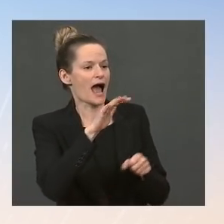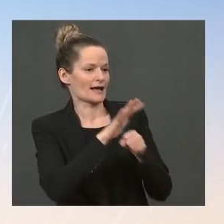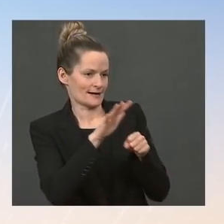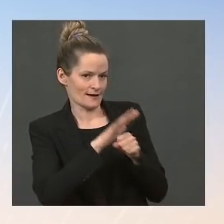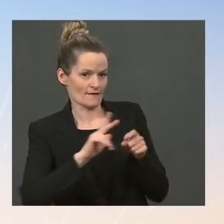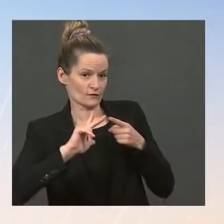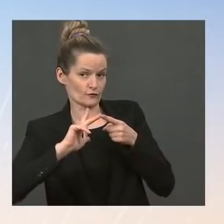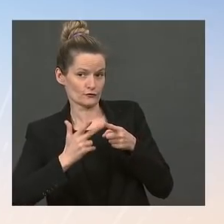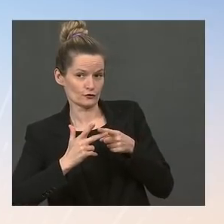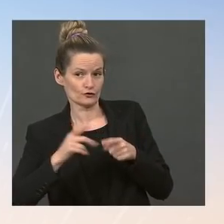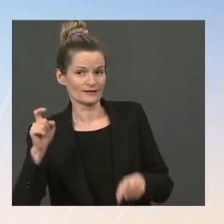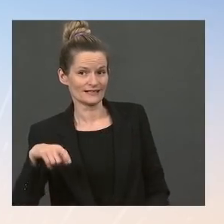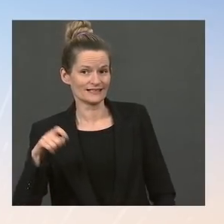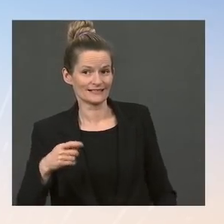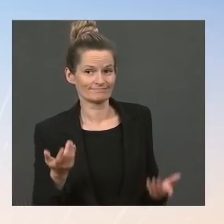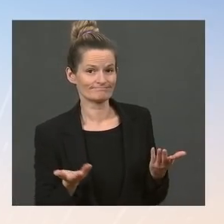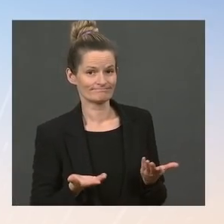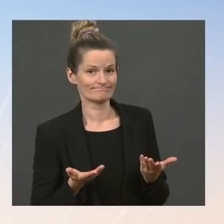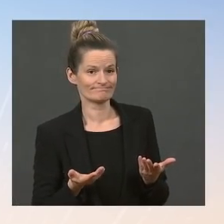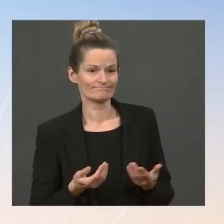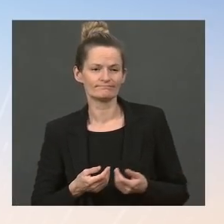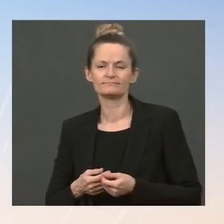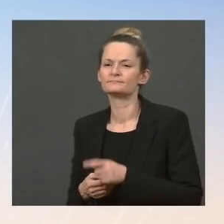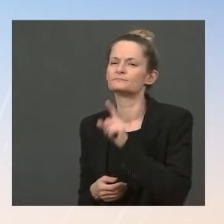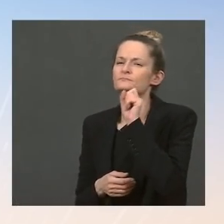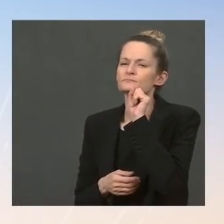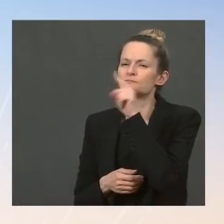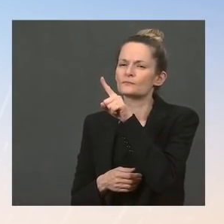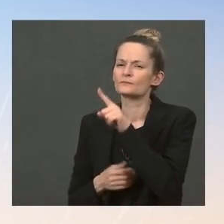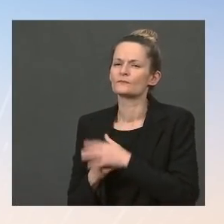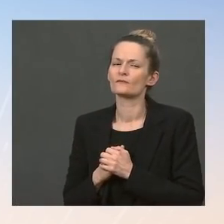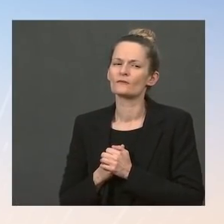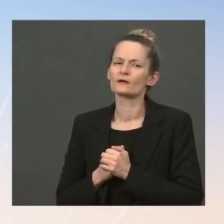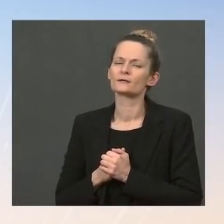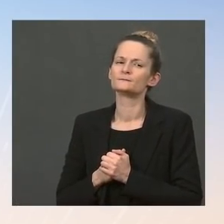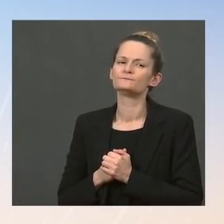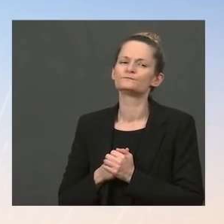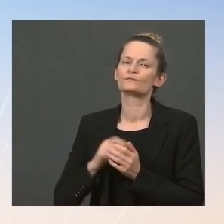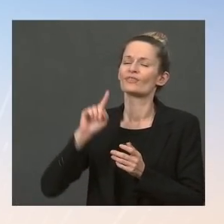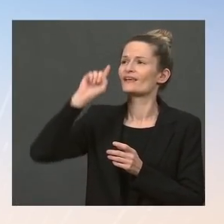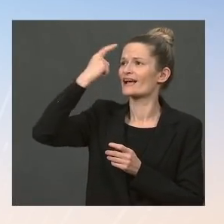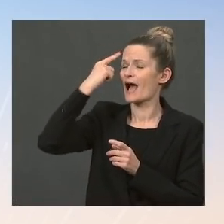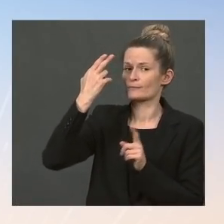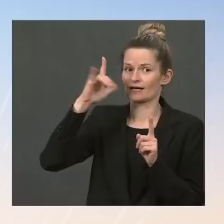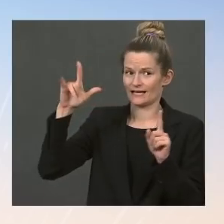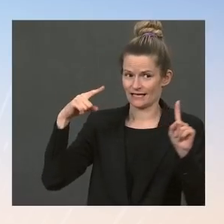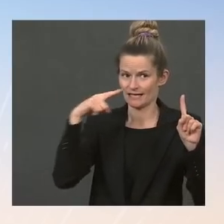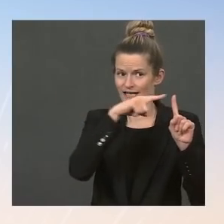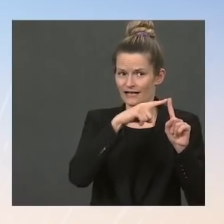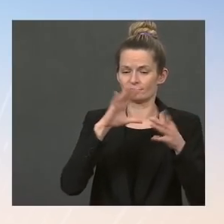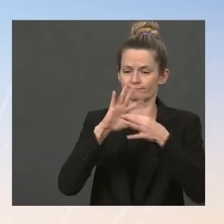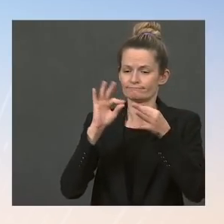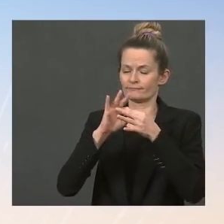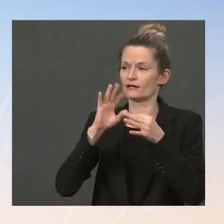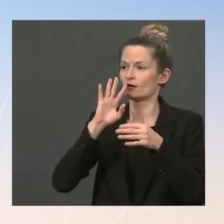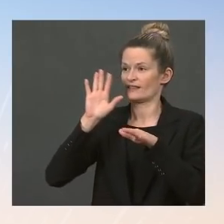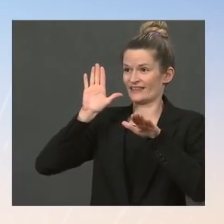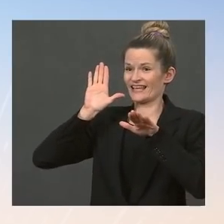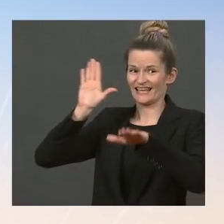And then I wanted to get to the hearing on the Hill with General Miller. The President told ABC back in August